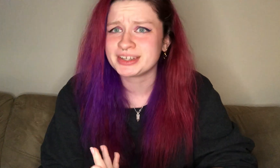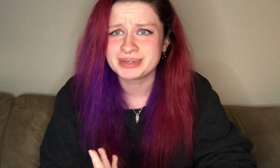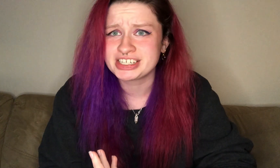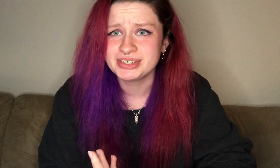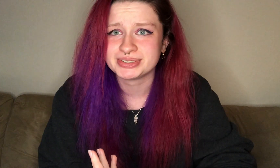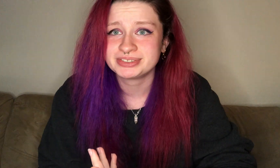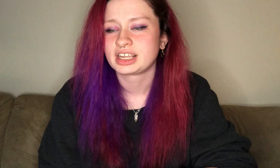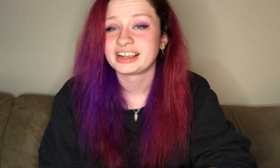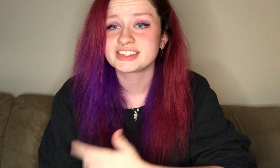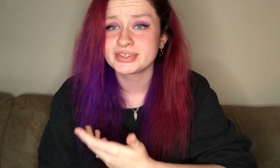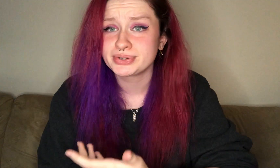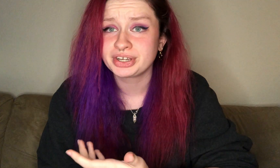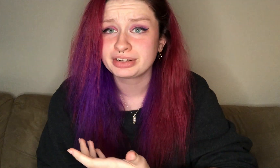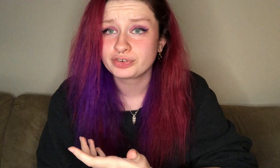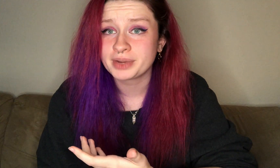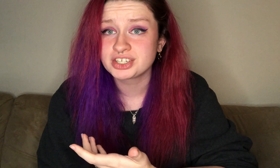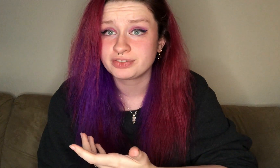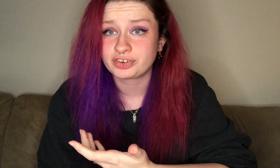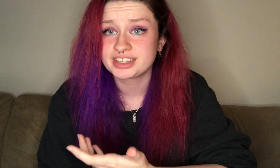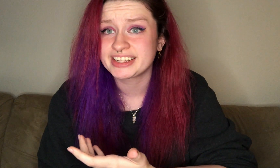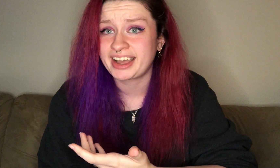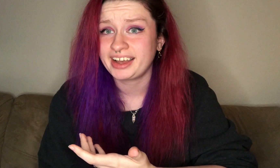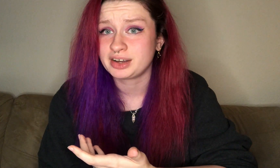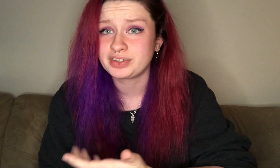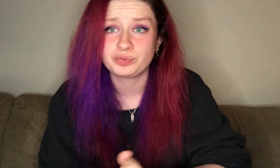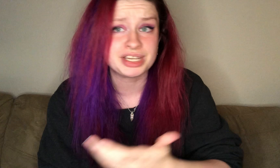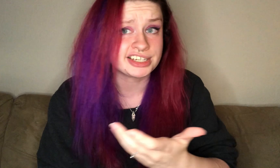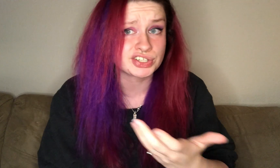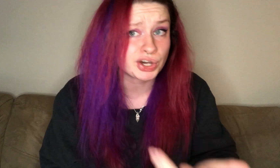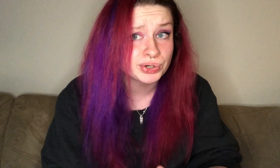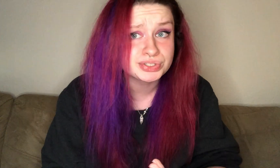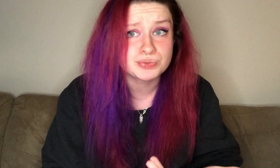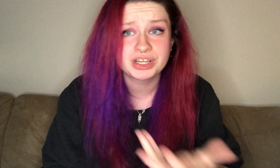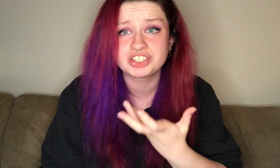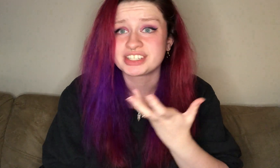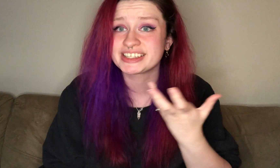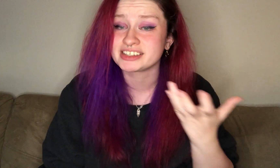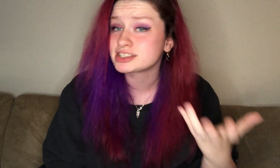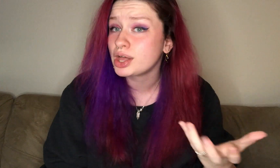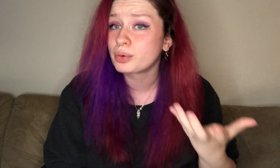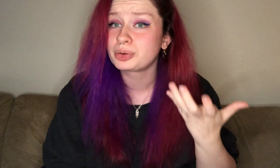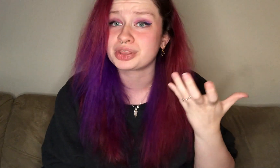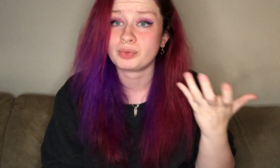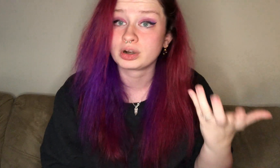we do it's also good information for us to have if we need to code switch and sign slower with more